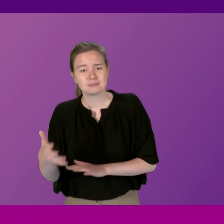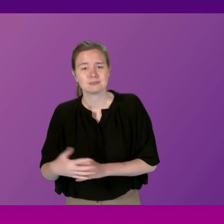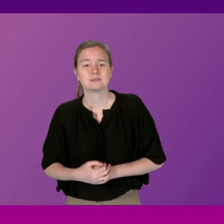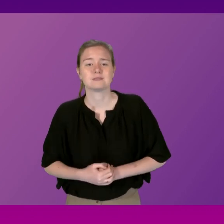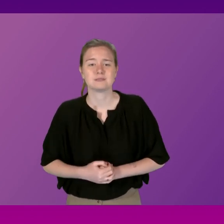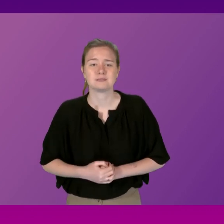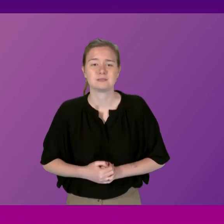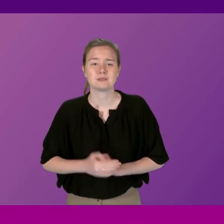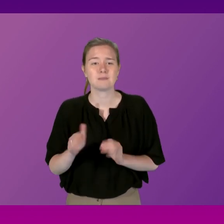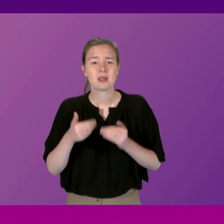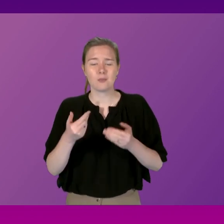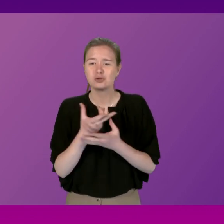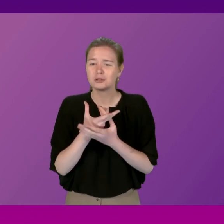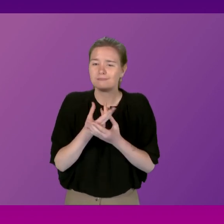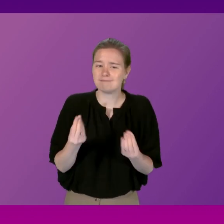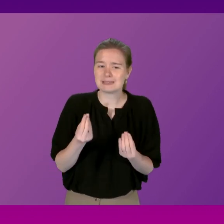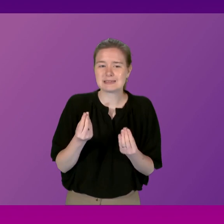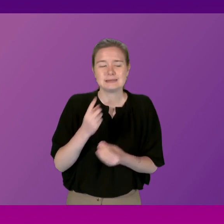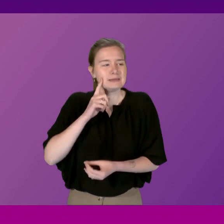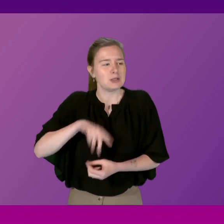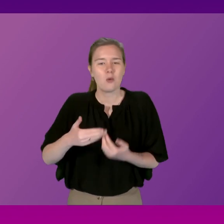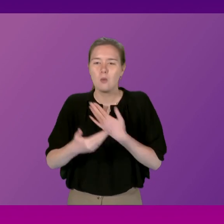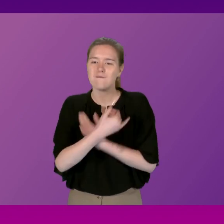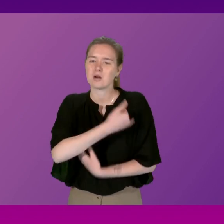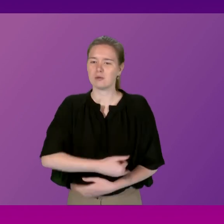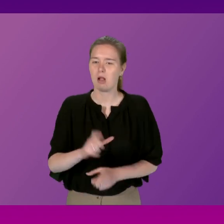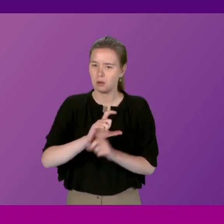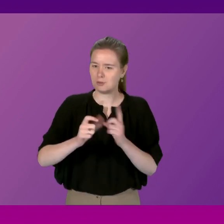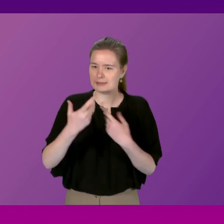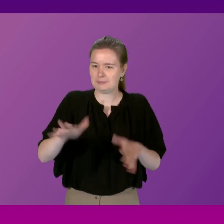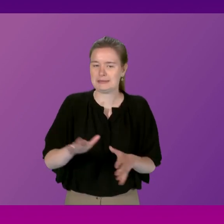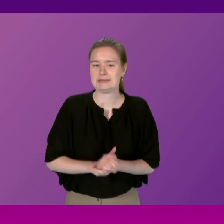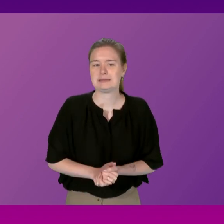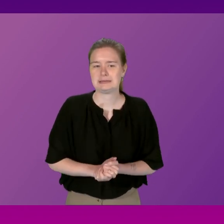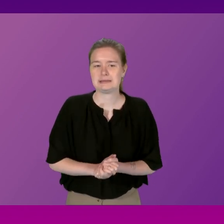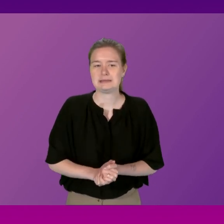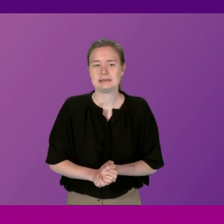The motion overlooks and ignores some of our most vulnerable communities.